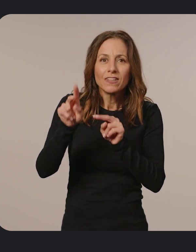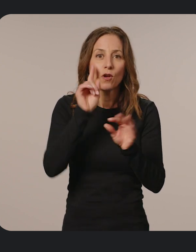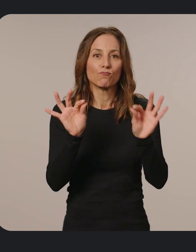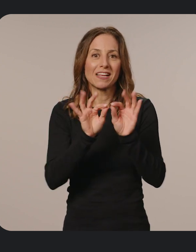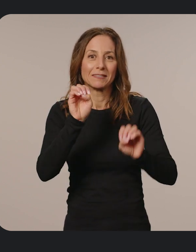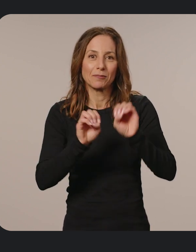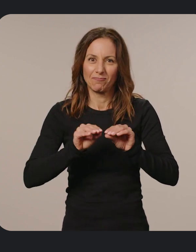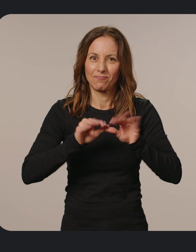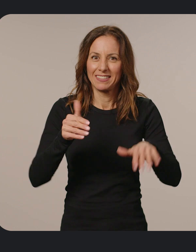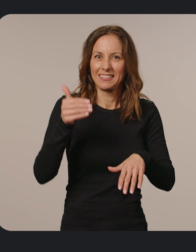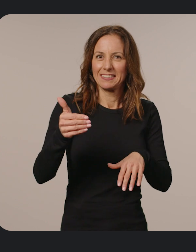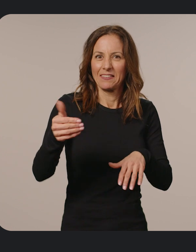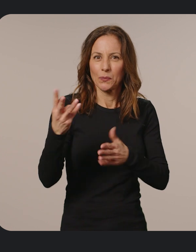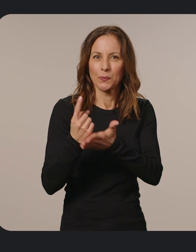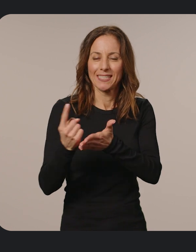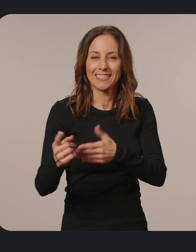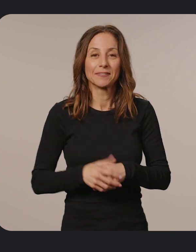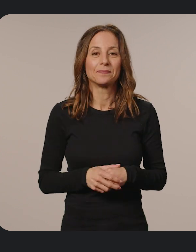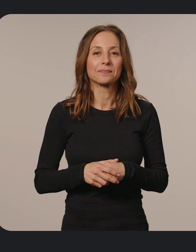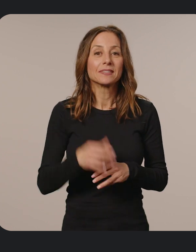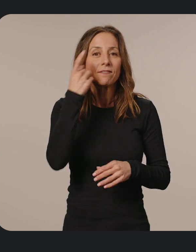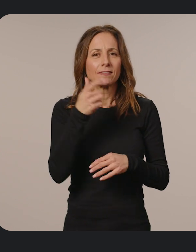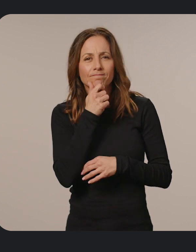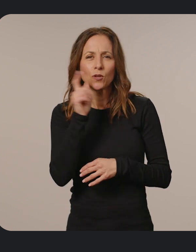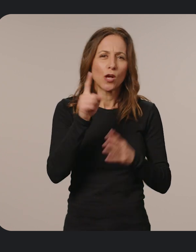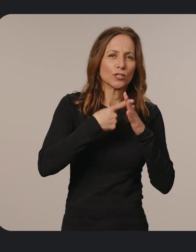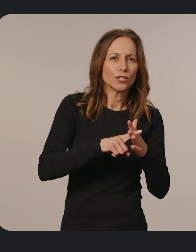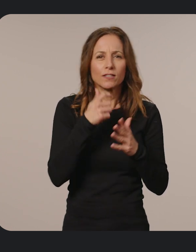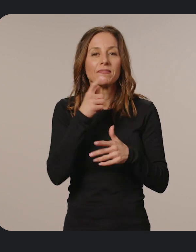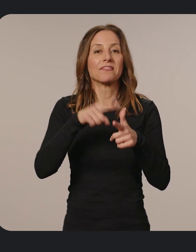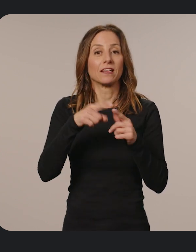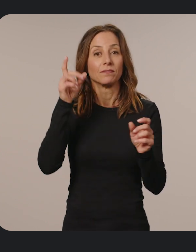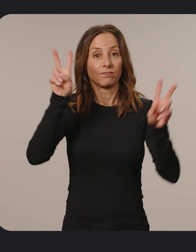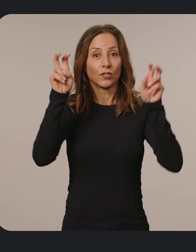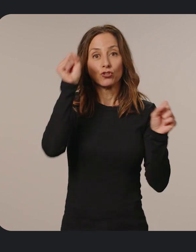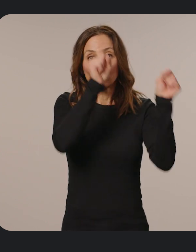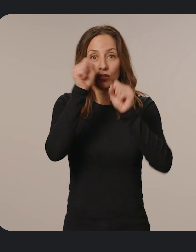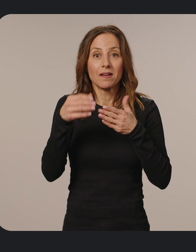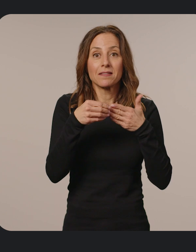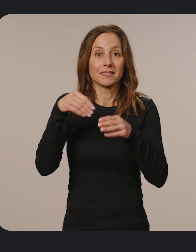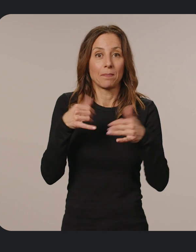for price experiments launching in the next few weeks. And if you're wondering where to start, then strategic guidance in Play Console